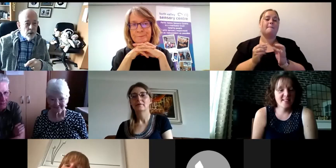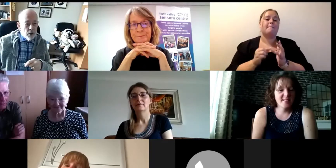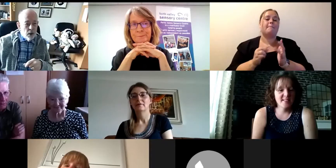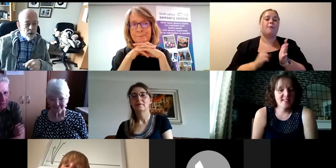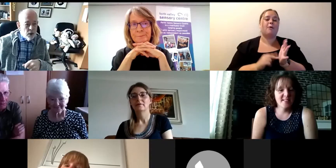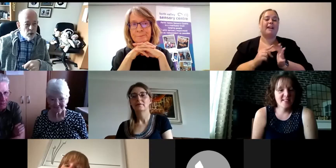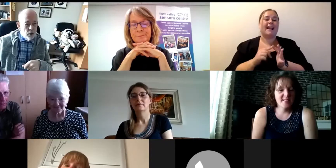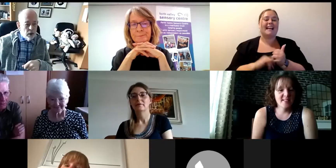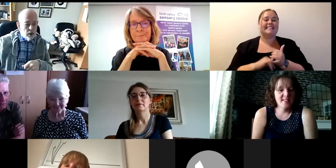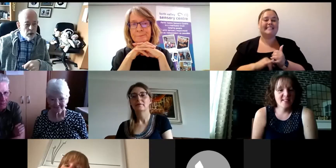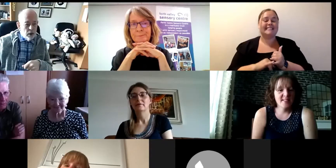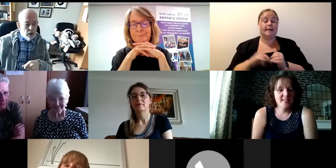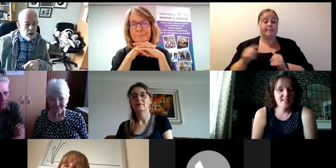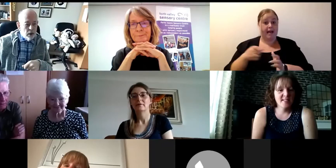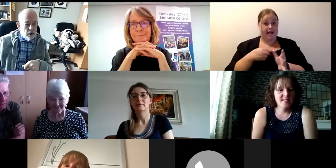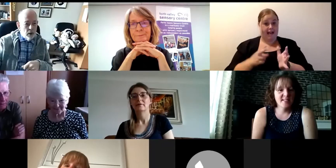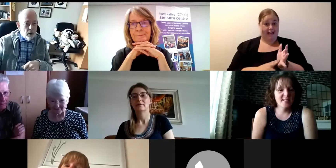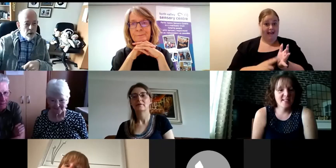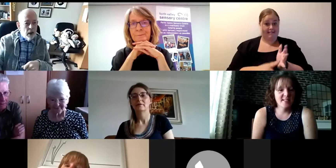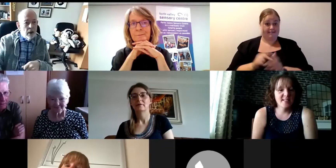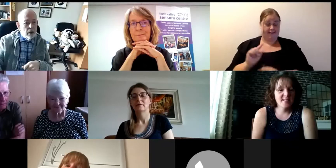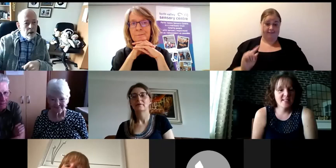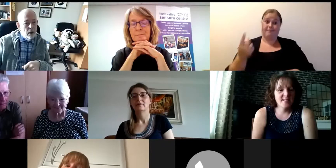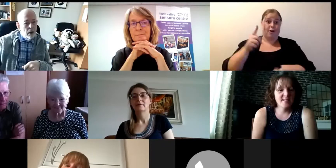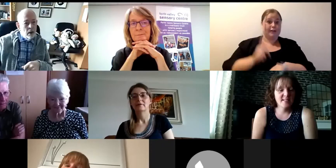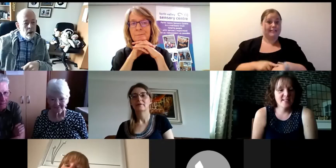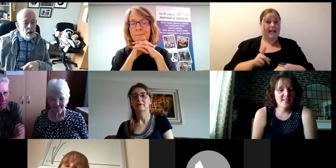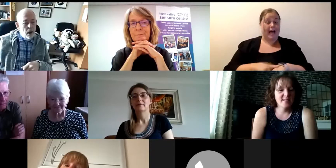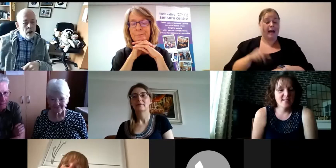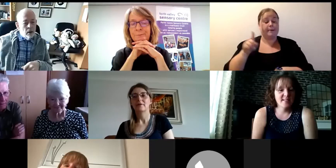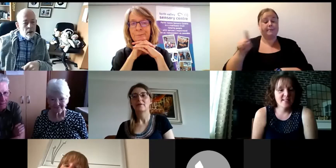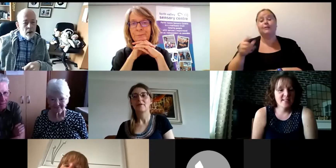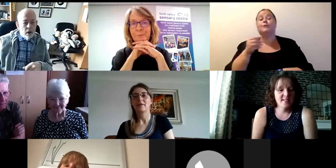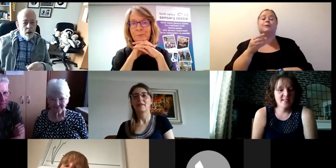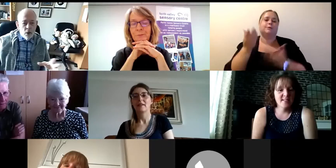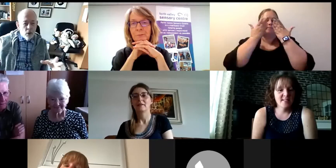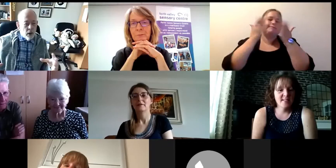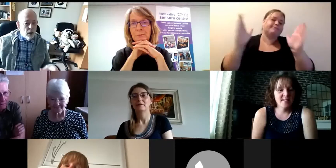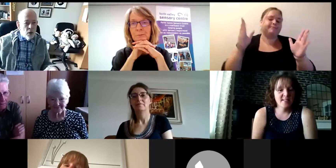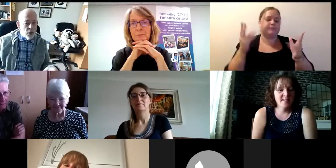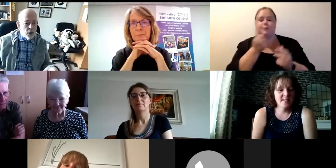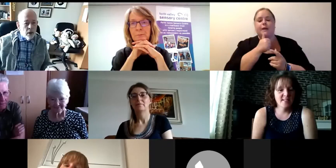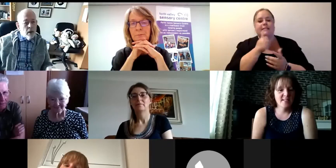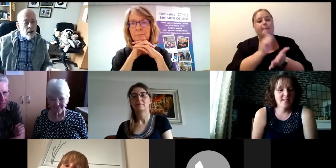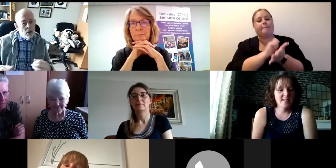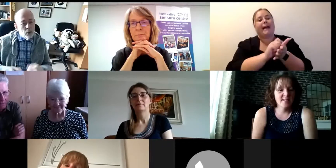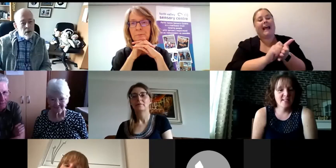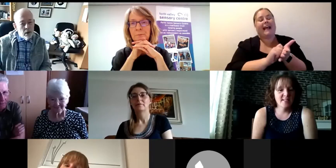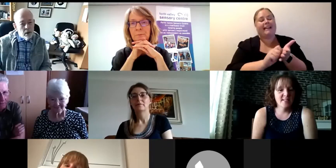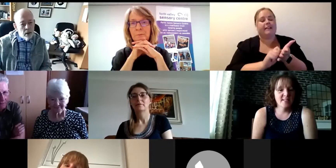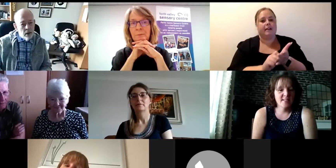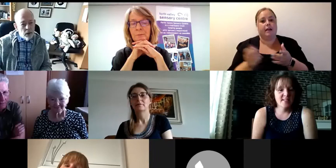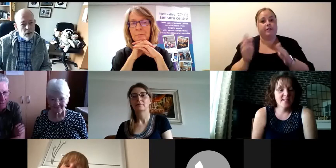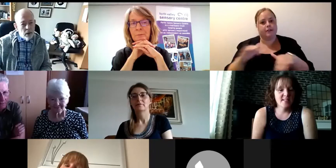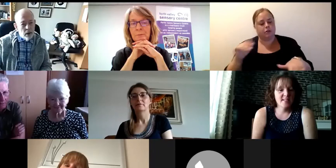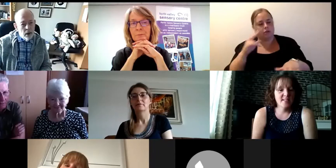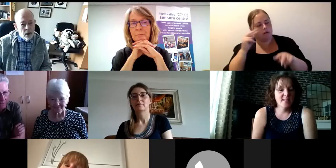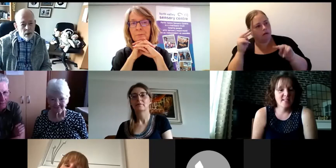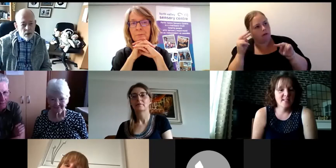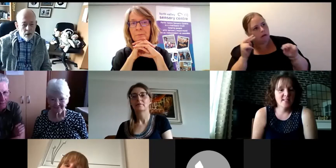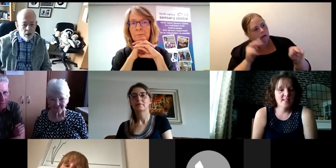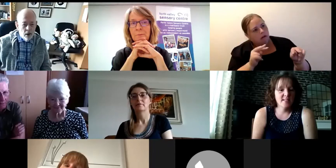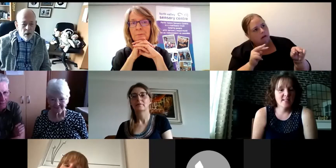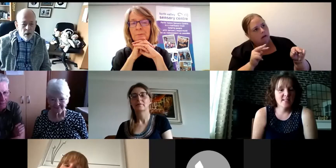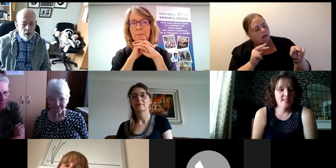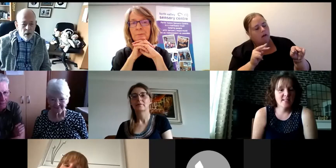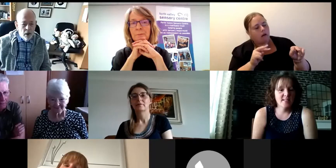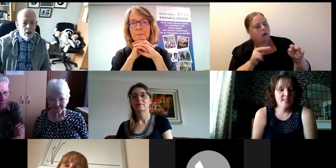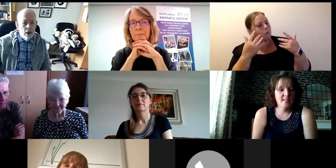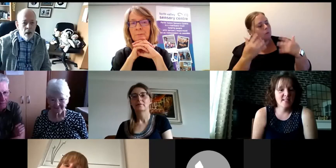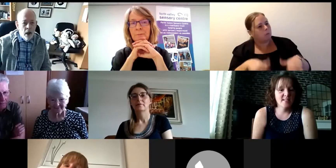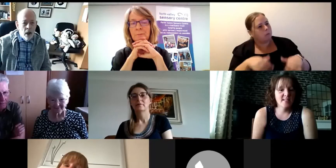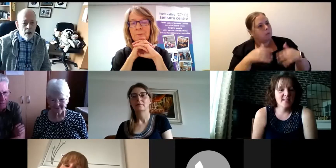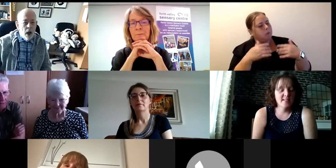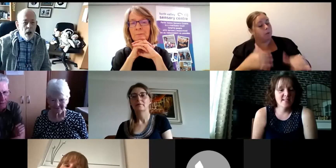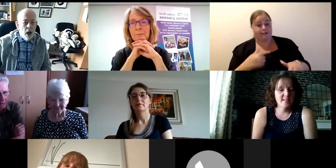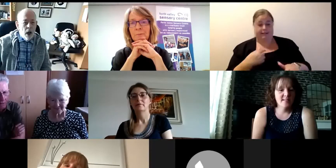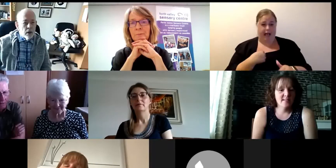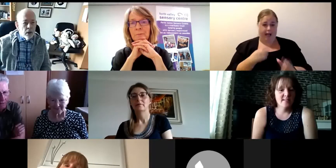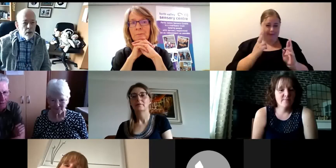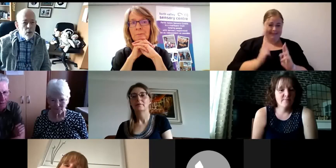with her cane. The class were engrossed in it, and then a girl asked, "how do you manage